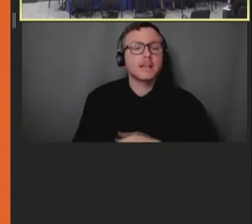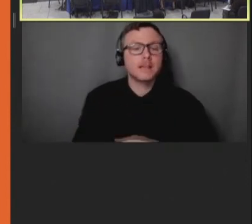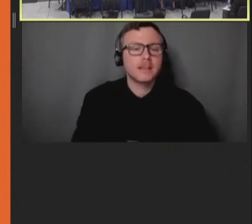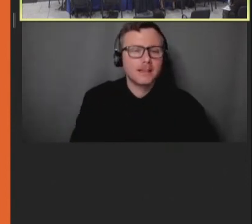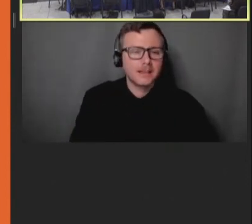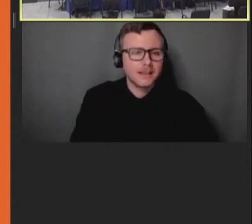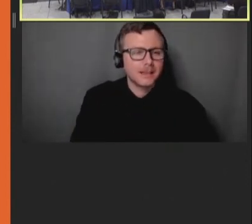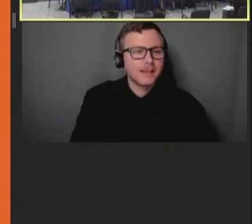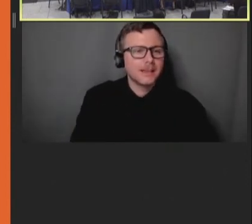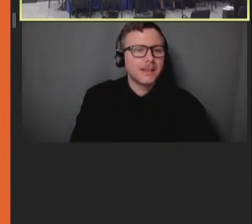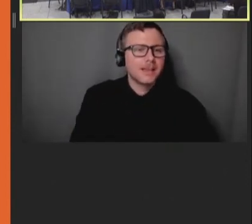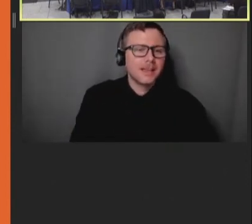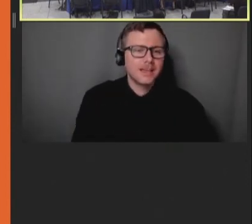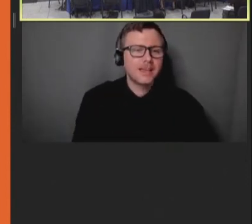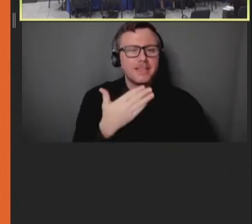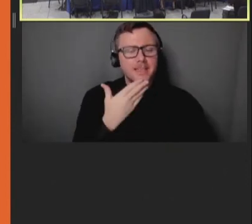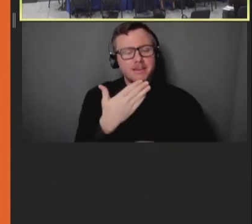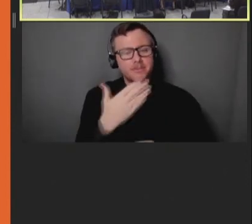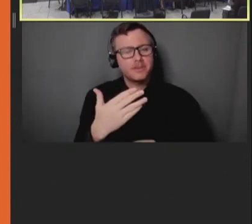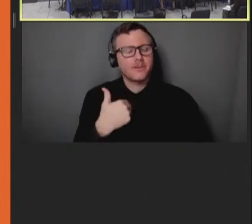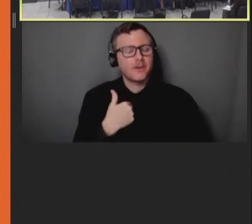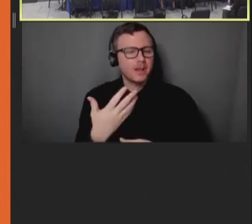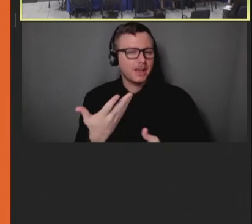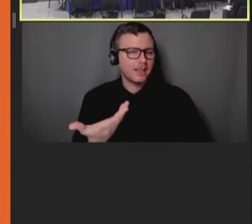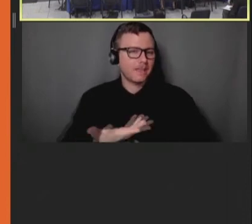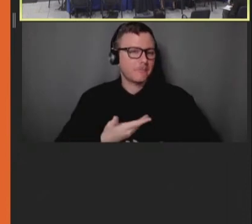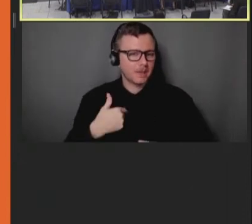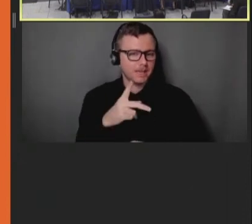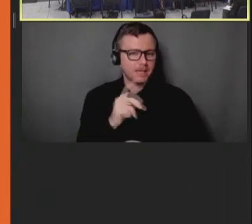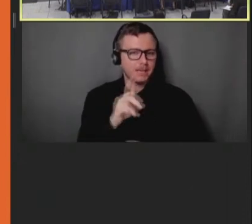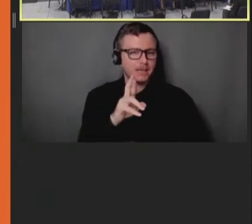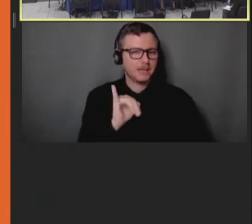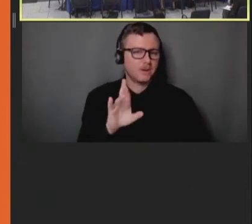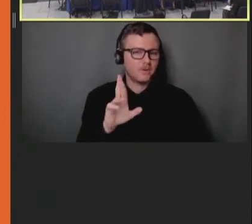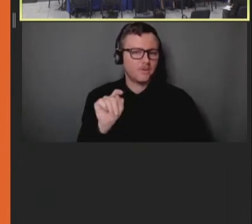Hi, thank you for having me. My name is Keri Rath. I am going to introduce myself and tell you